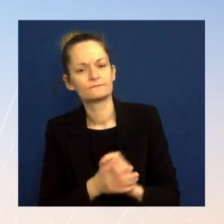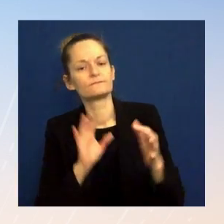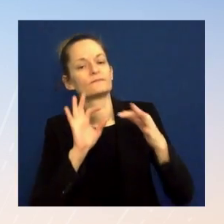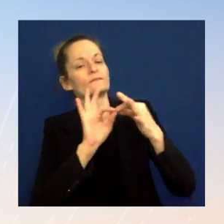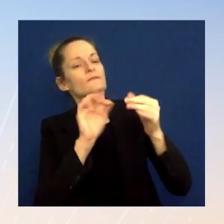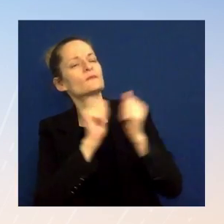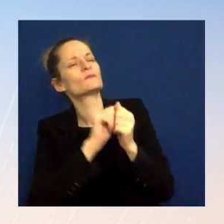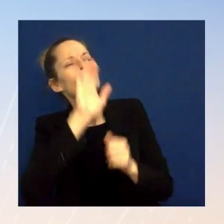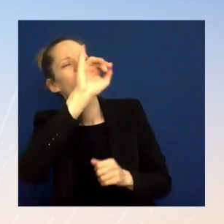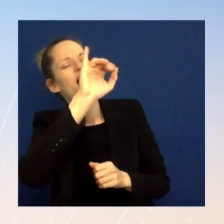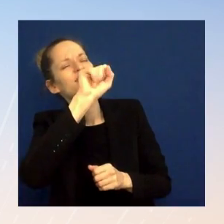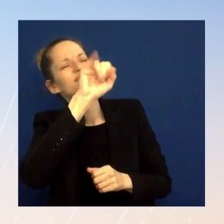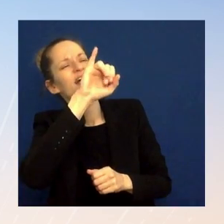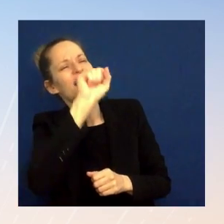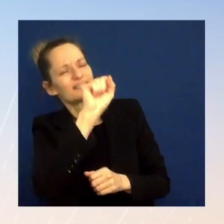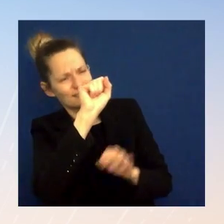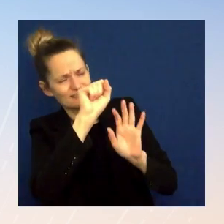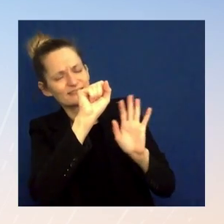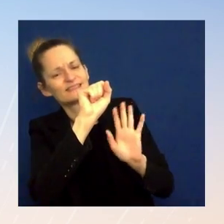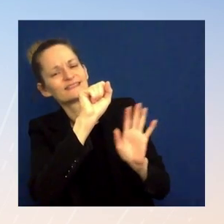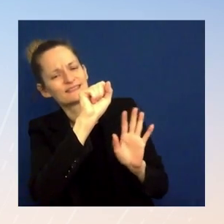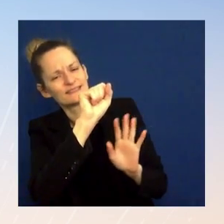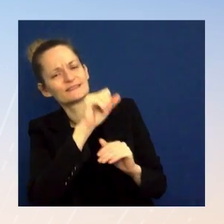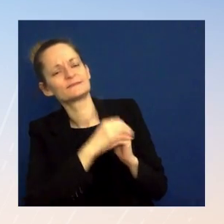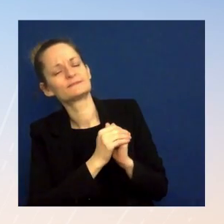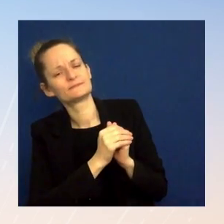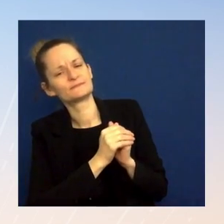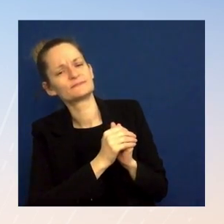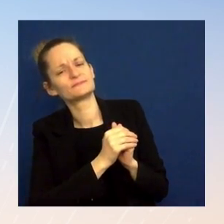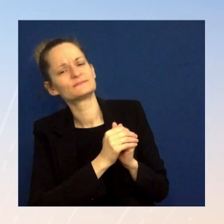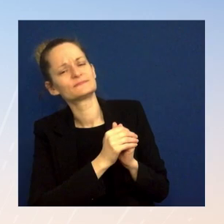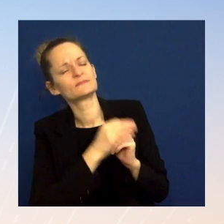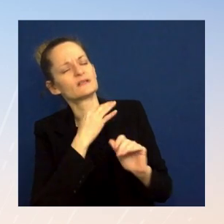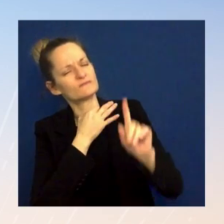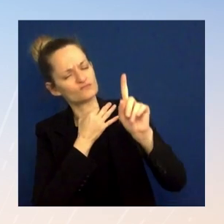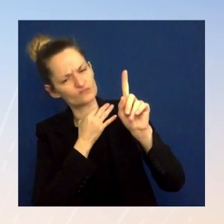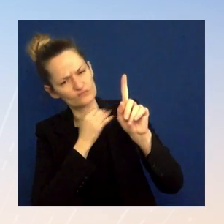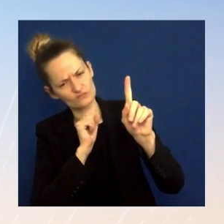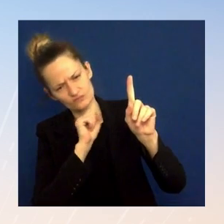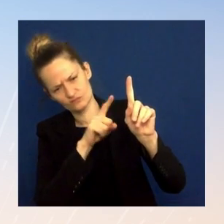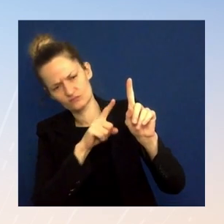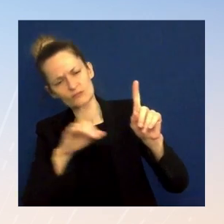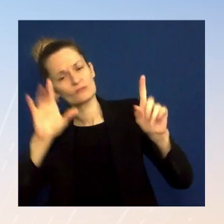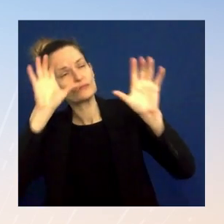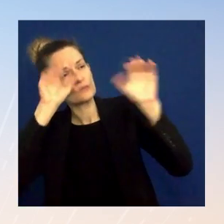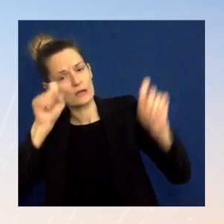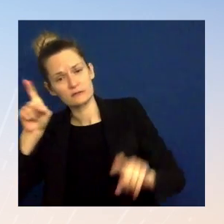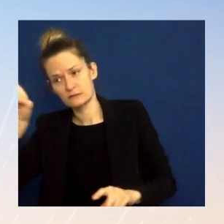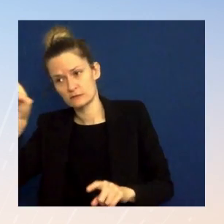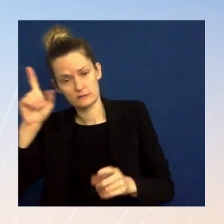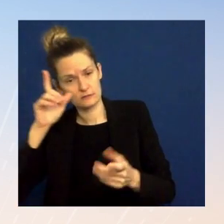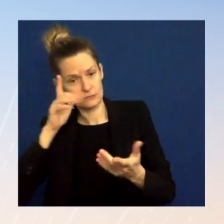that the United States would retaliate at some point of our choosing. What is the status of potentially retaliating against them